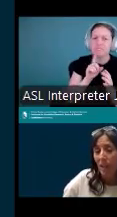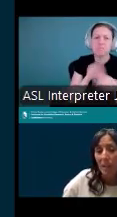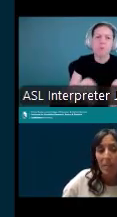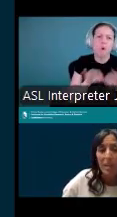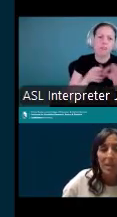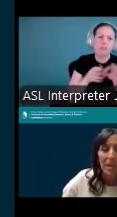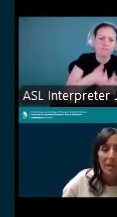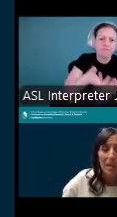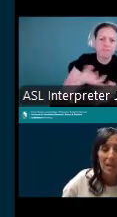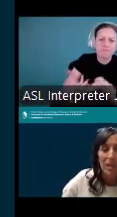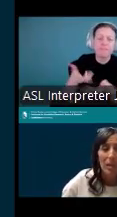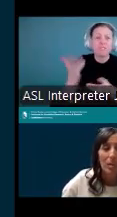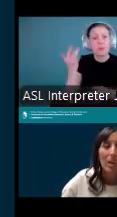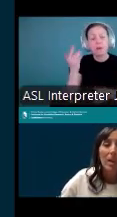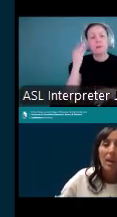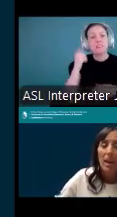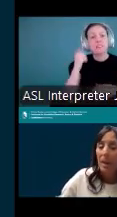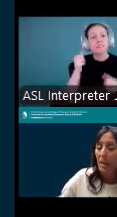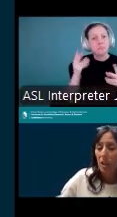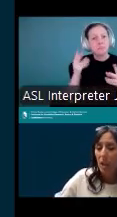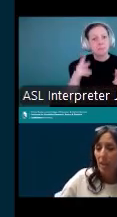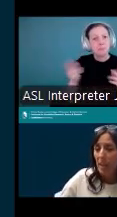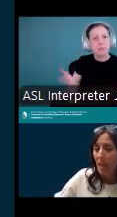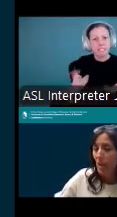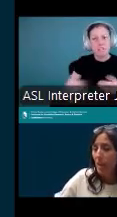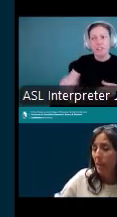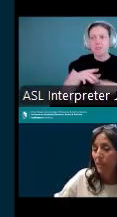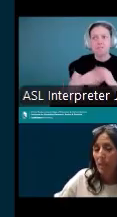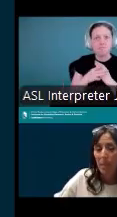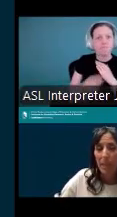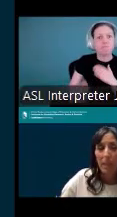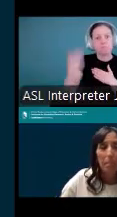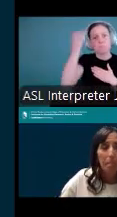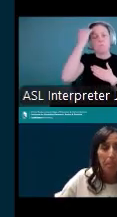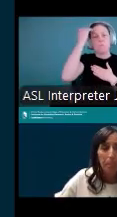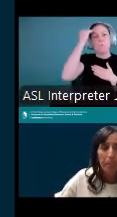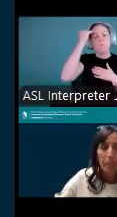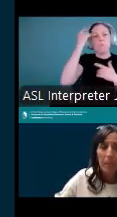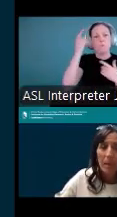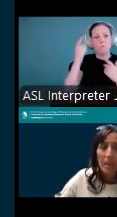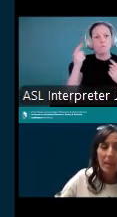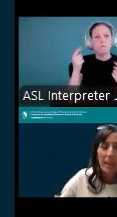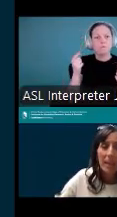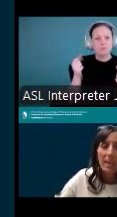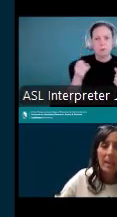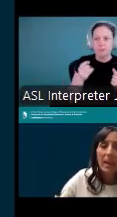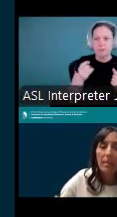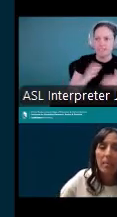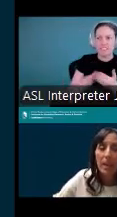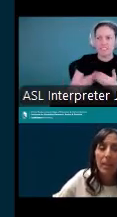expertise, and so sharing that with everybody again. again, if